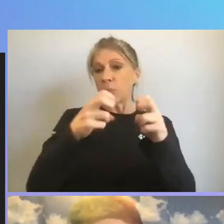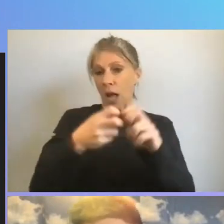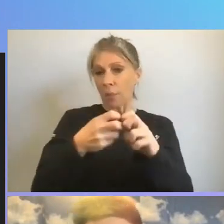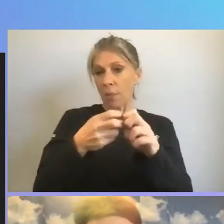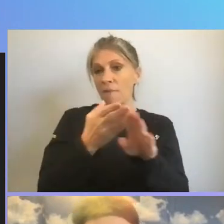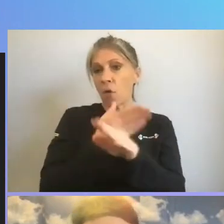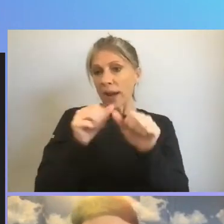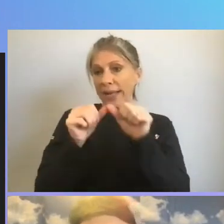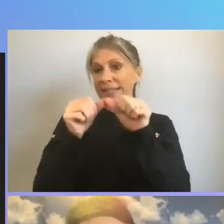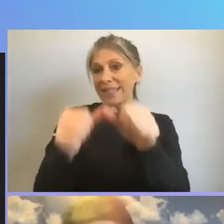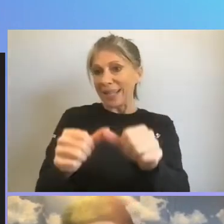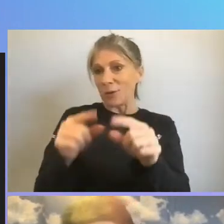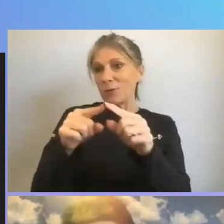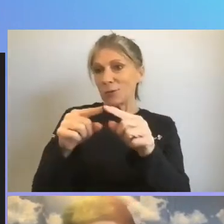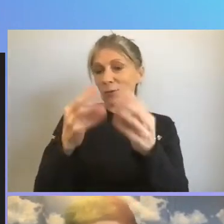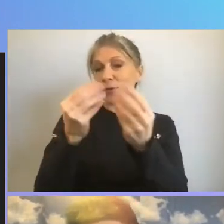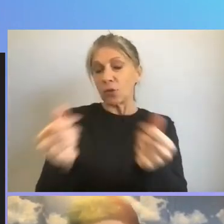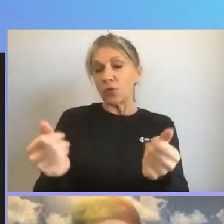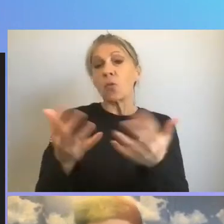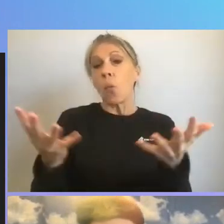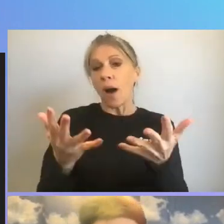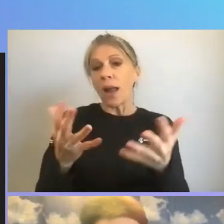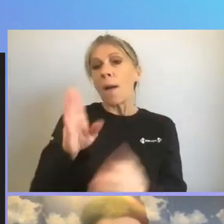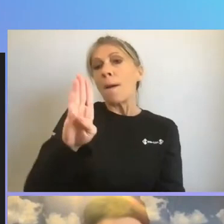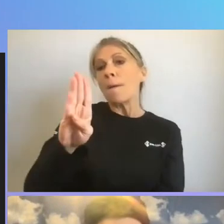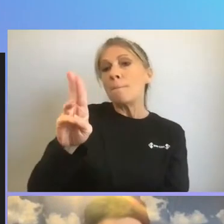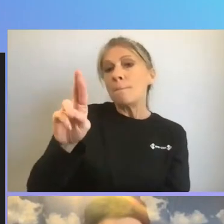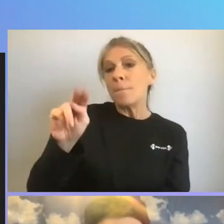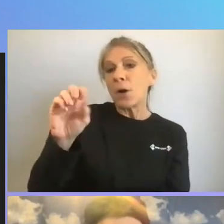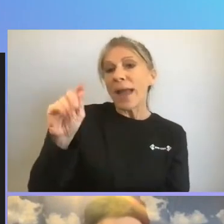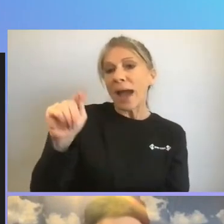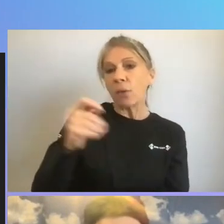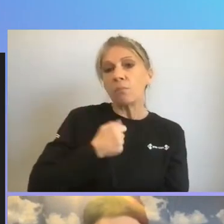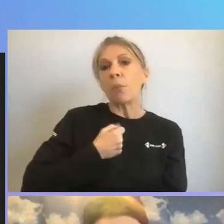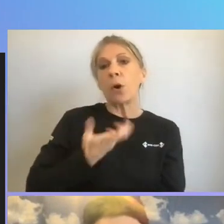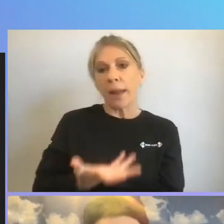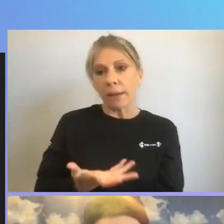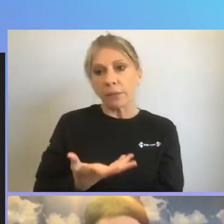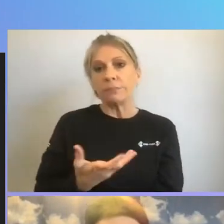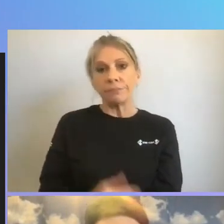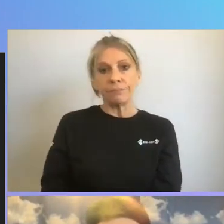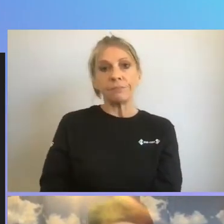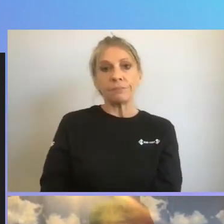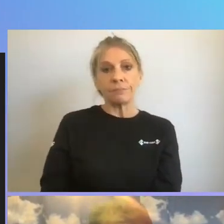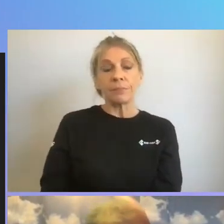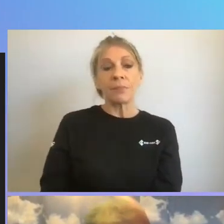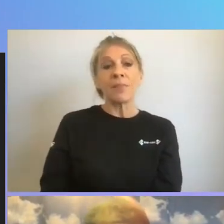solutions, which is burnout out.